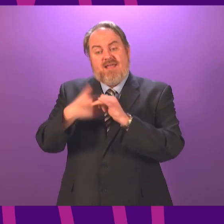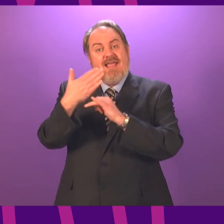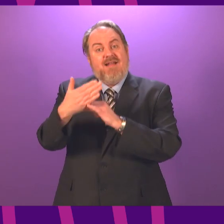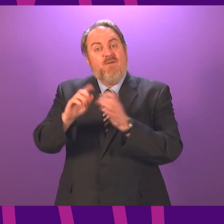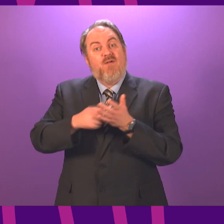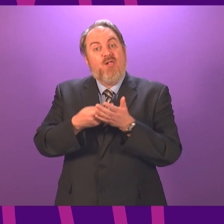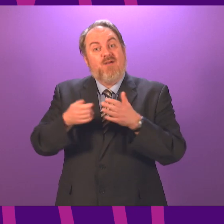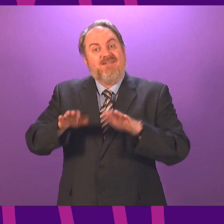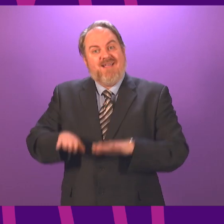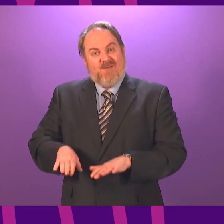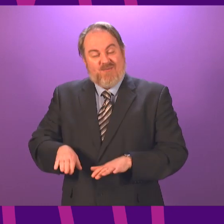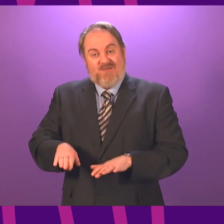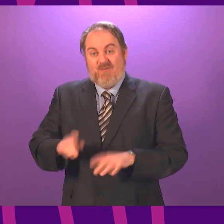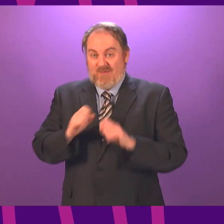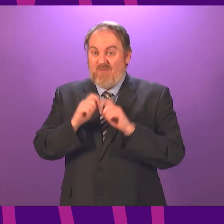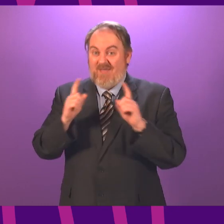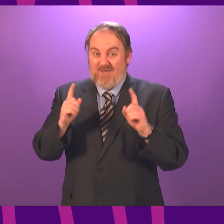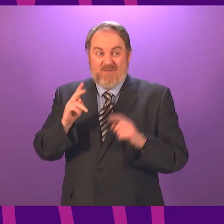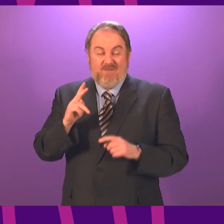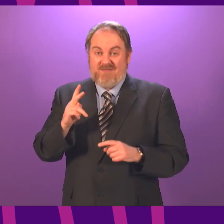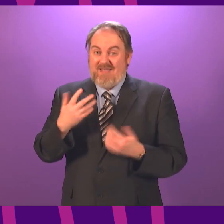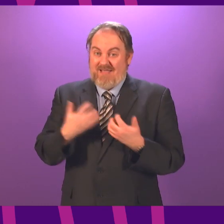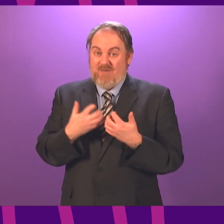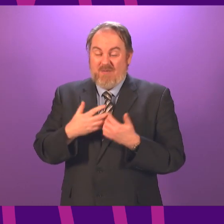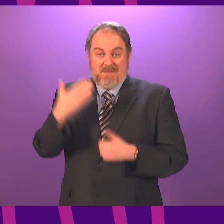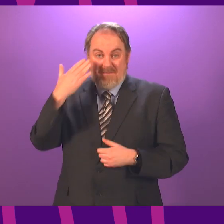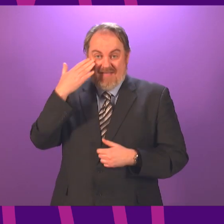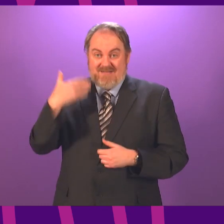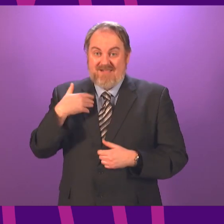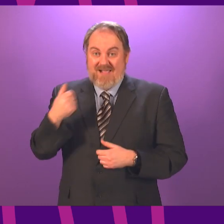attention on the deterioration of the country’s mental health, which was already in crisis.